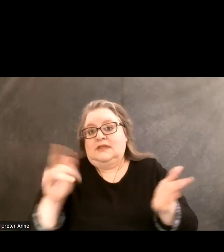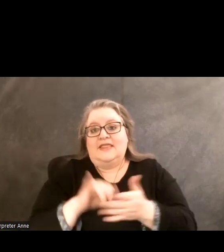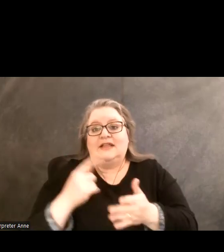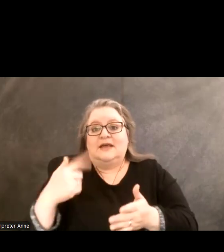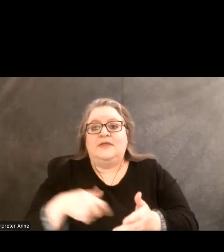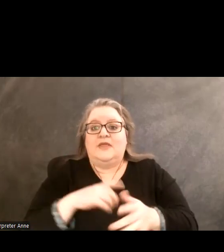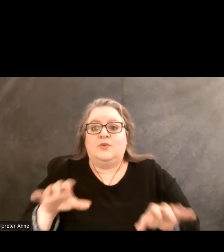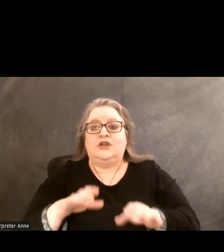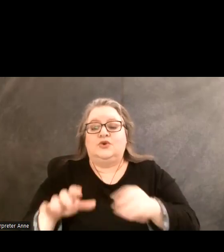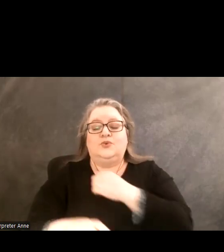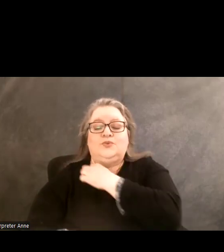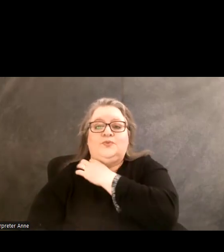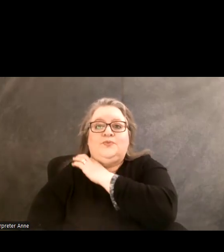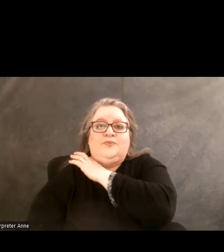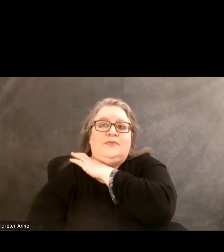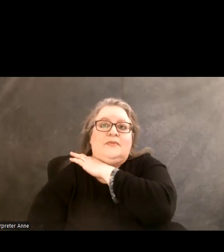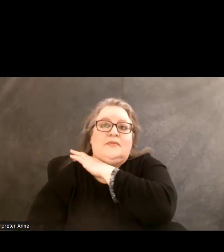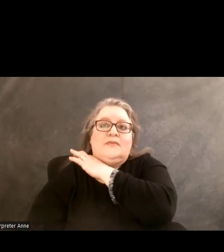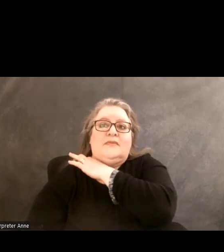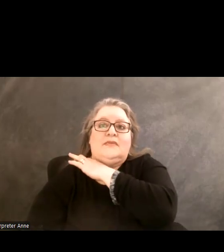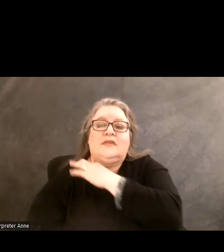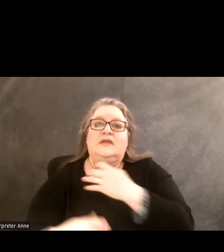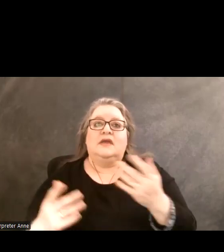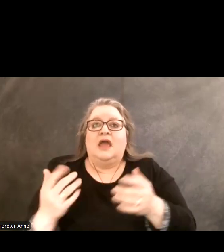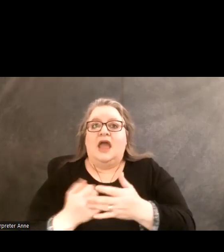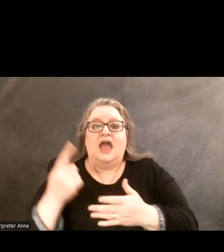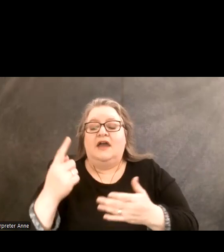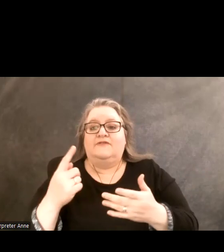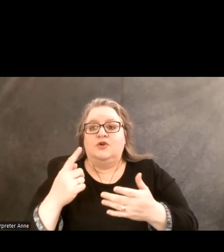do -- everybody goes super-excited for, like, the